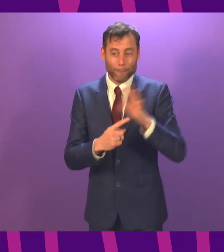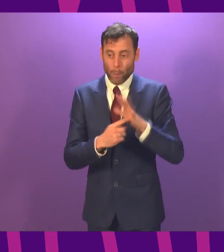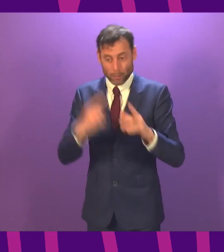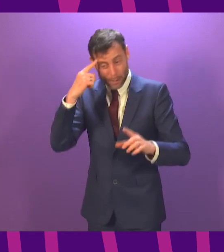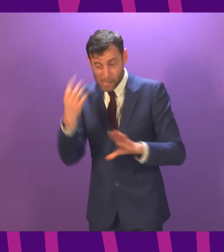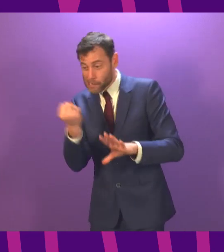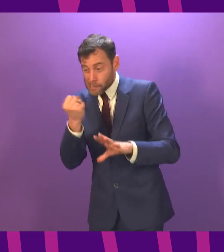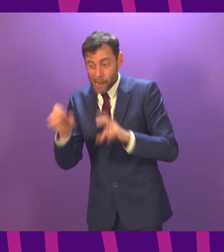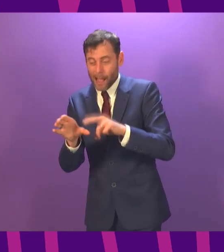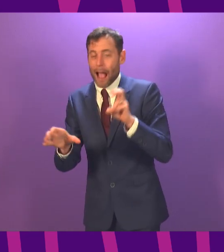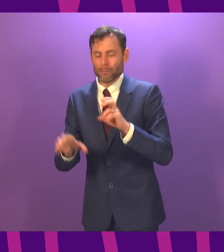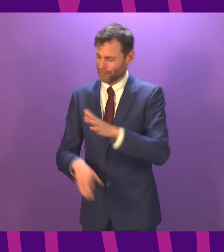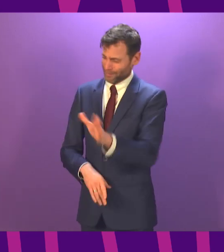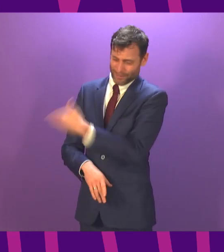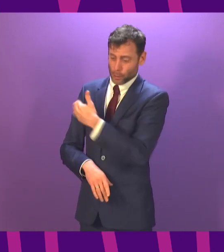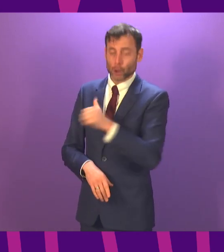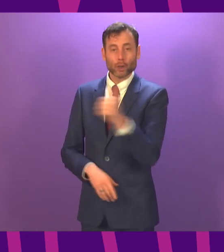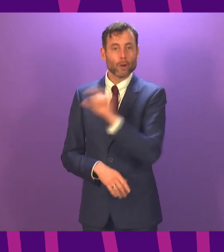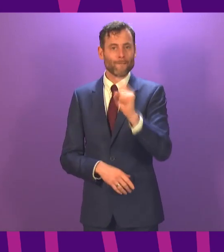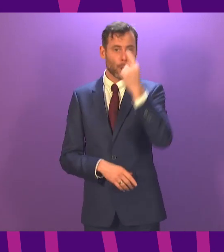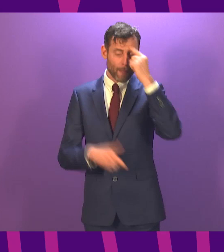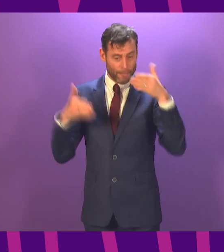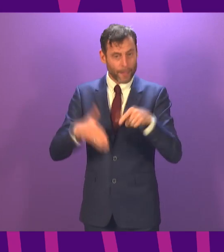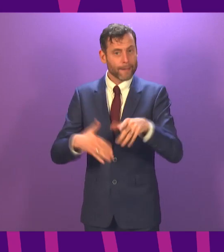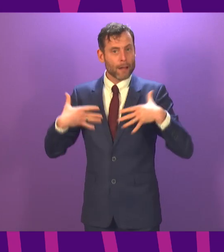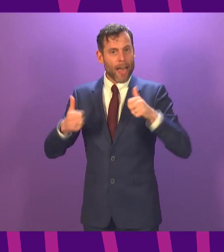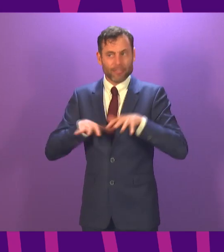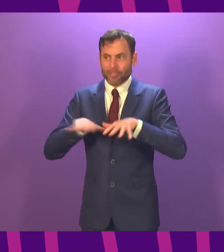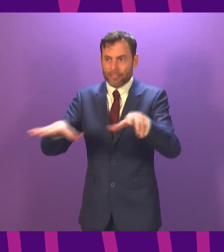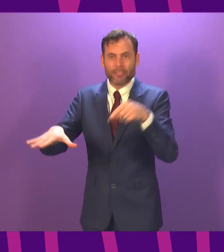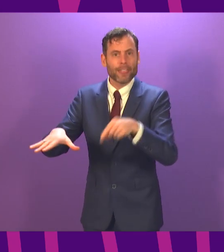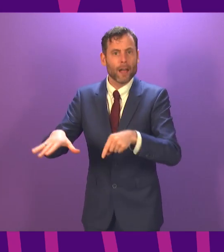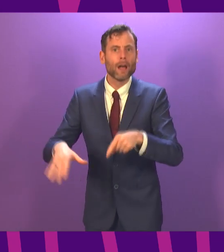However, as we start to recover from the pandemic and as all of us across the world start to